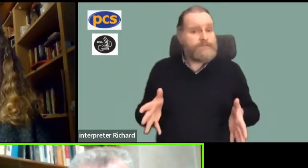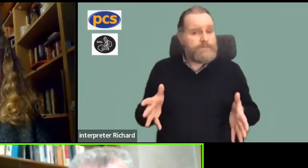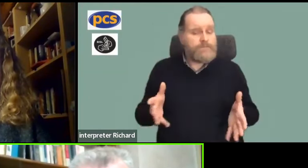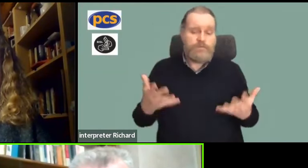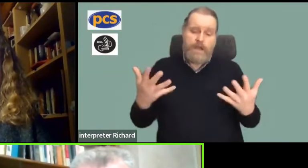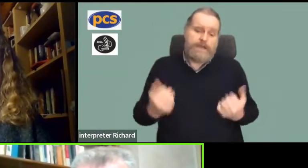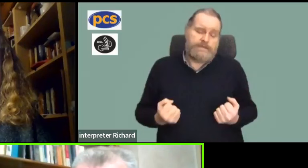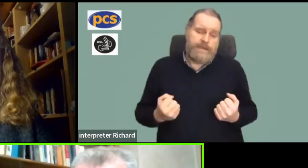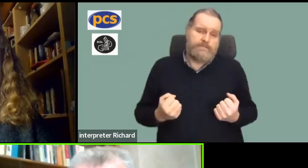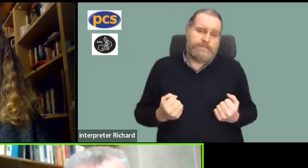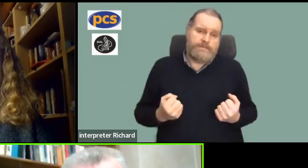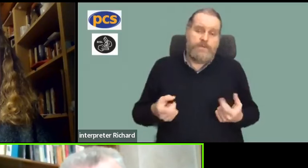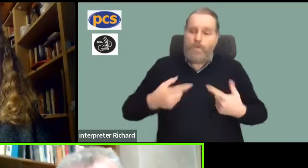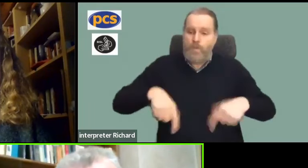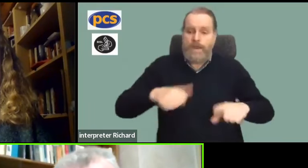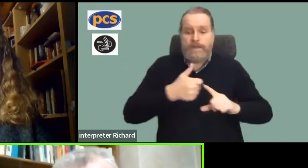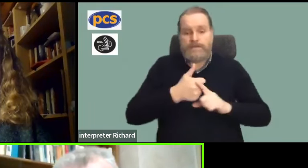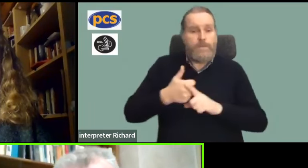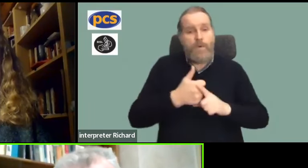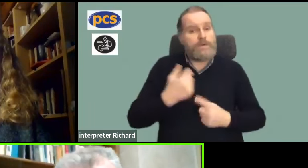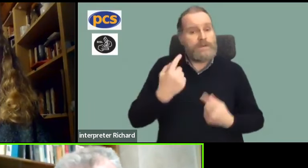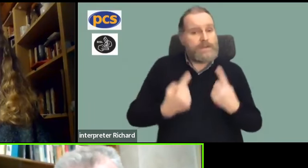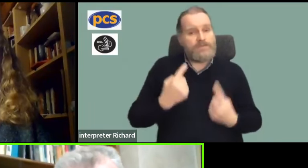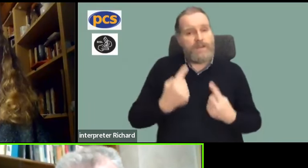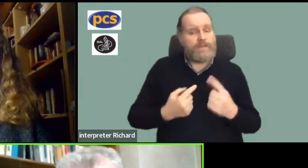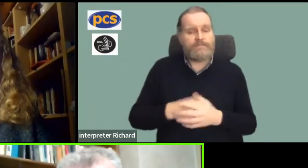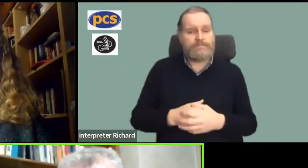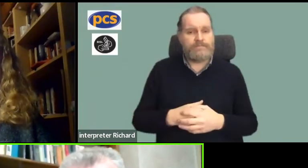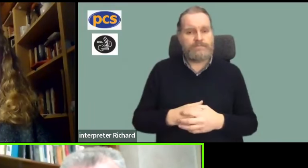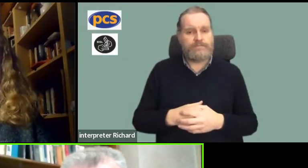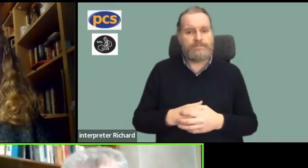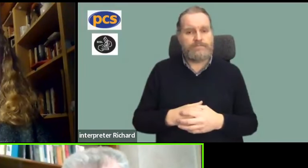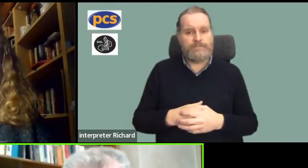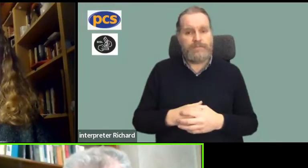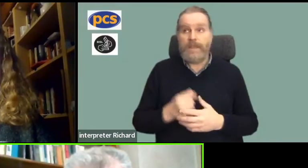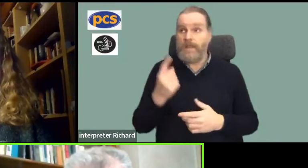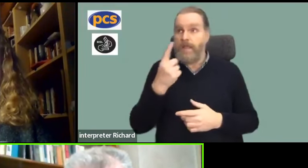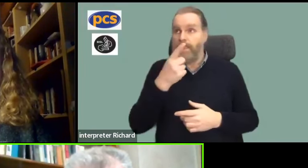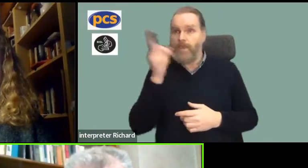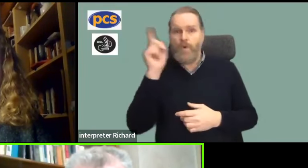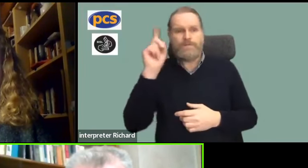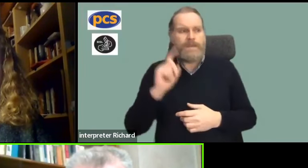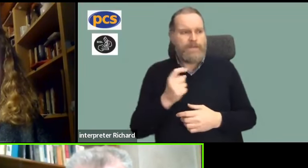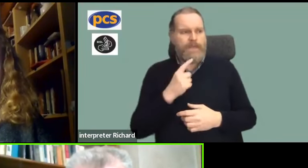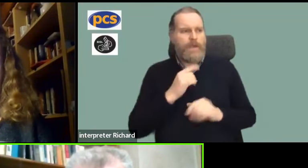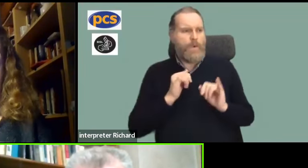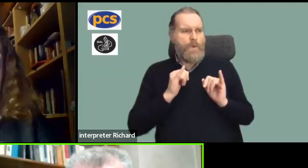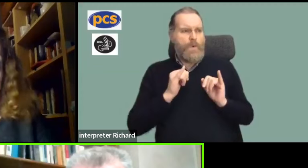to put some money on the to put some money on the table to put some money on the table. The very last thing to say. if if anyone if anyone thinks well they won't do that because we're the civil l service can tell you the more